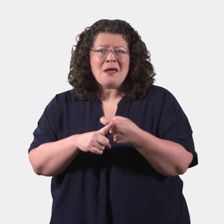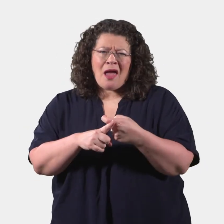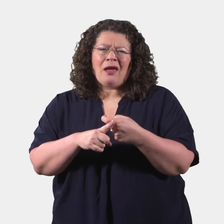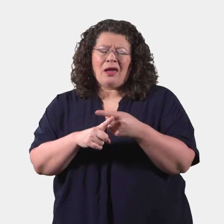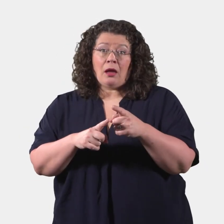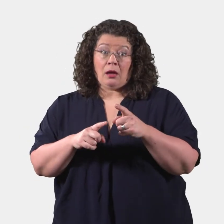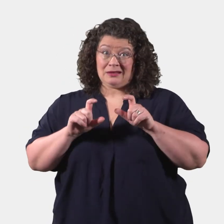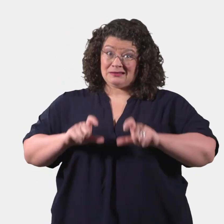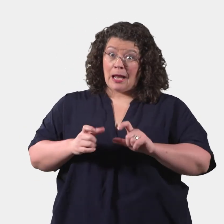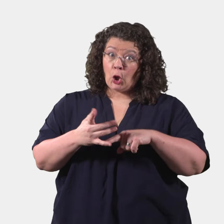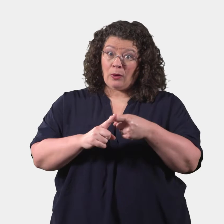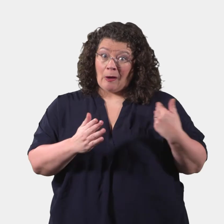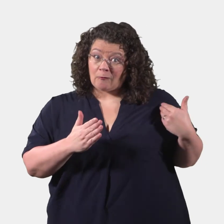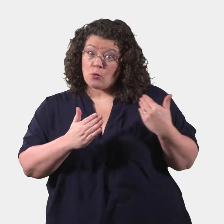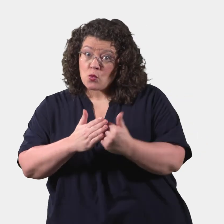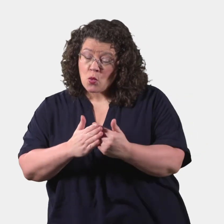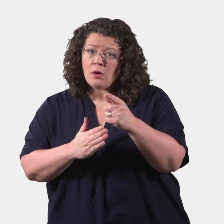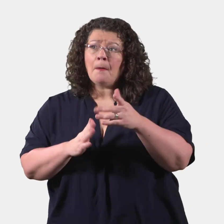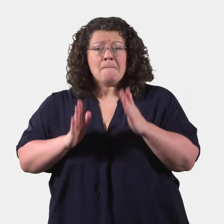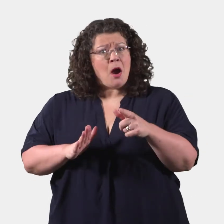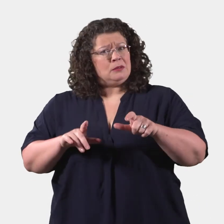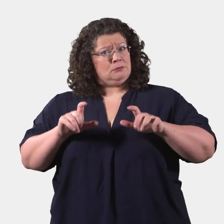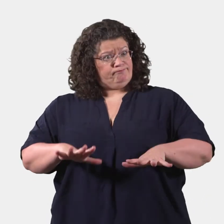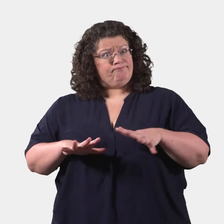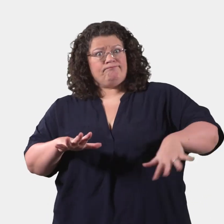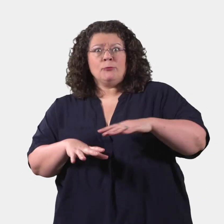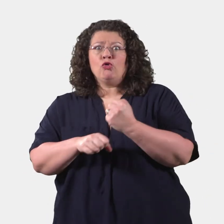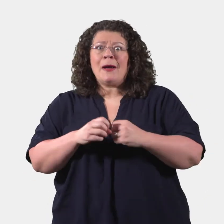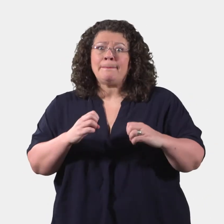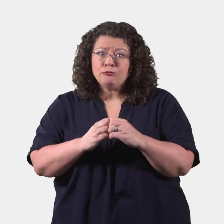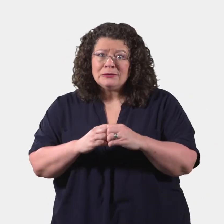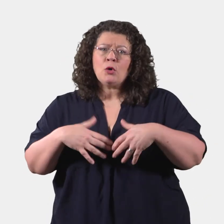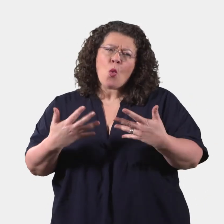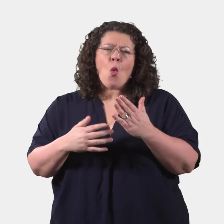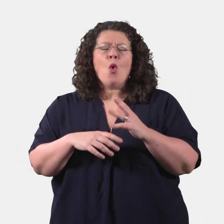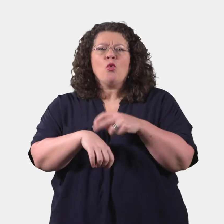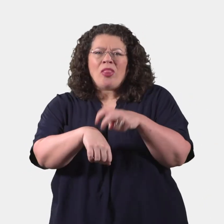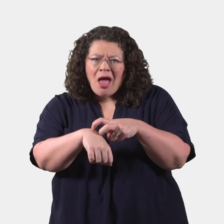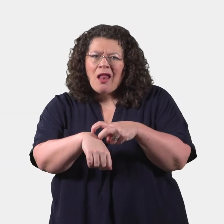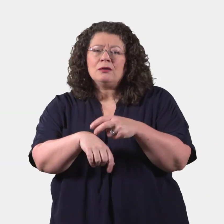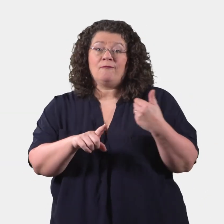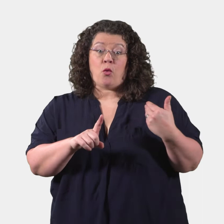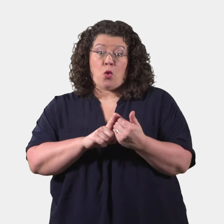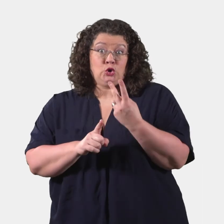You must have been in Great Britain or Northern Ireland for at least two years out of the last three years